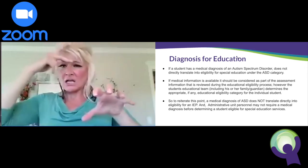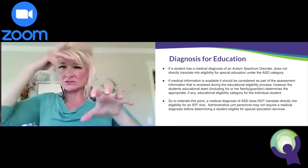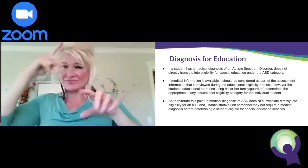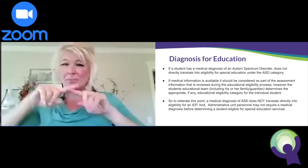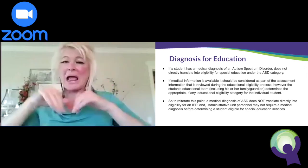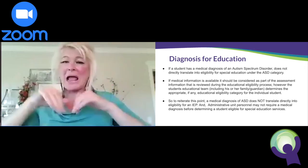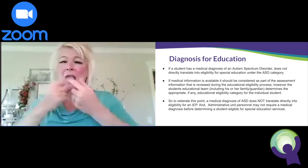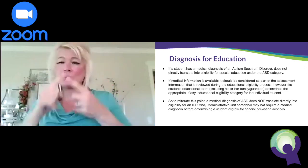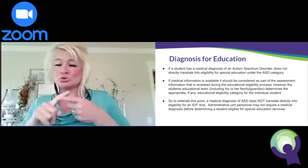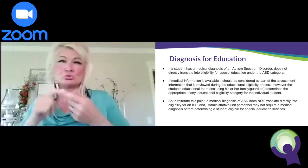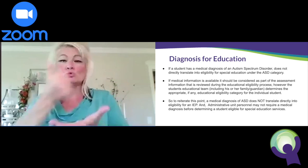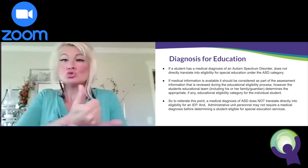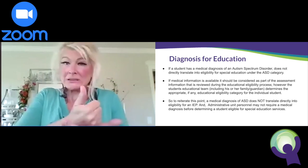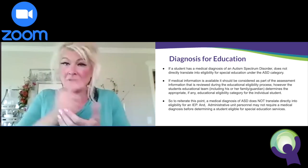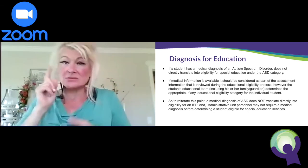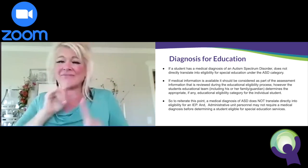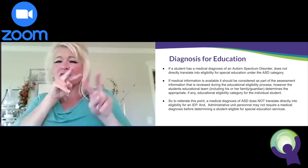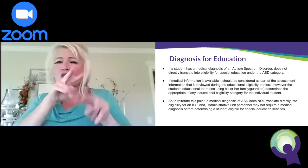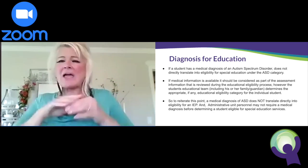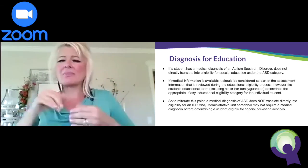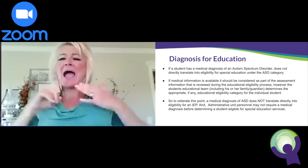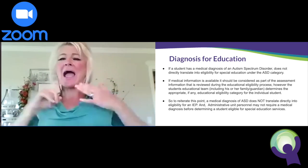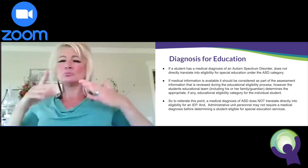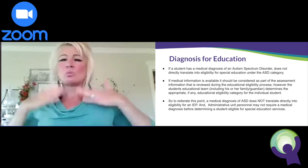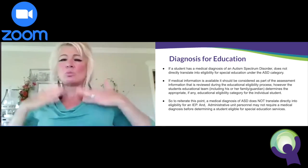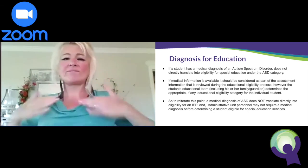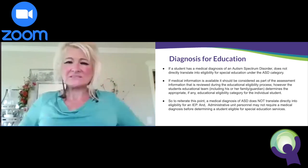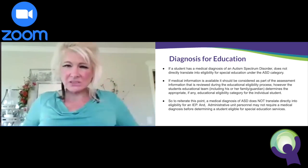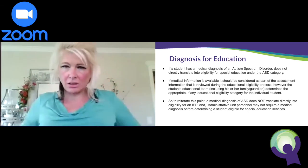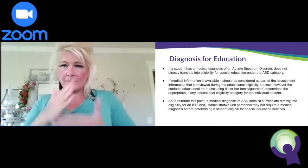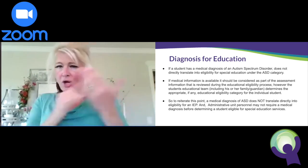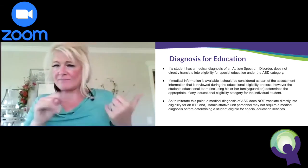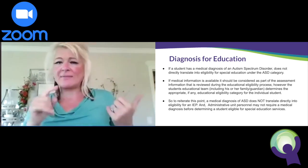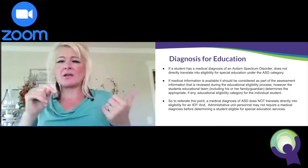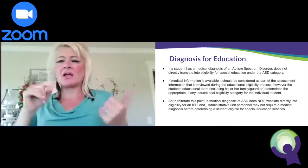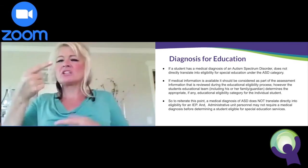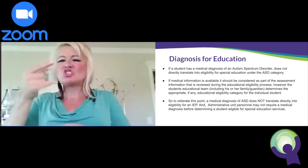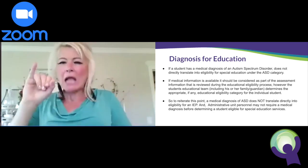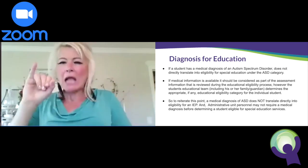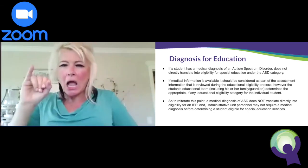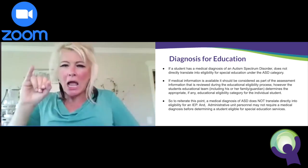very different philosophy on how to treat deafness